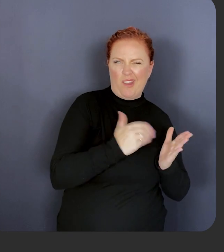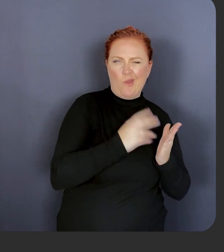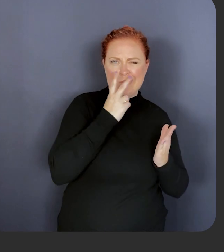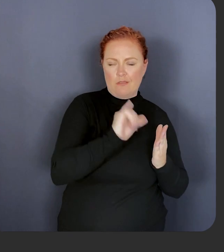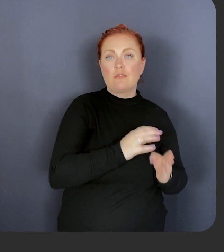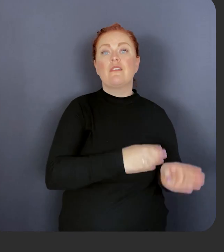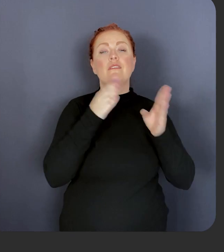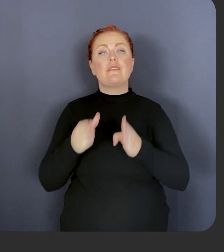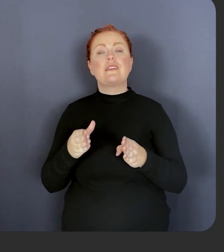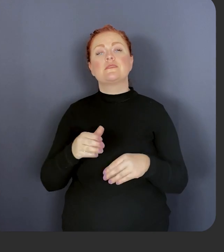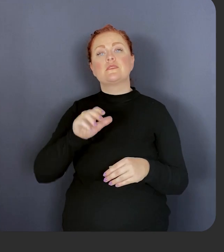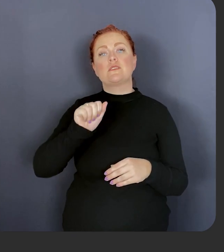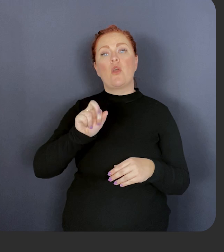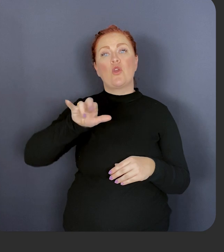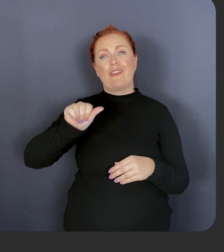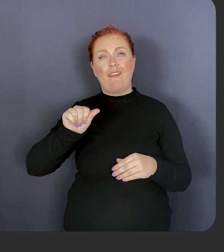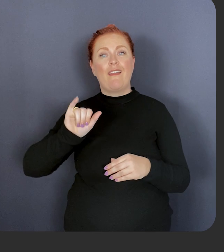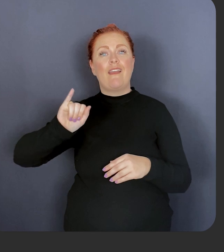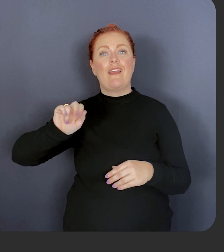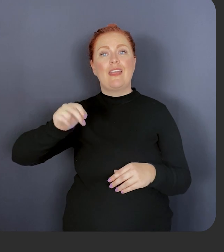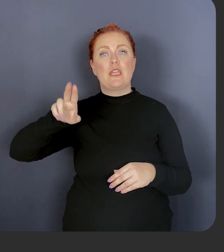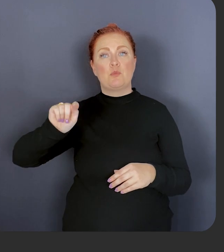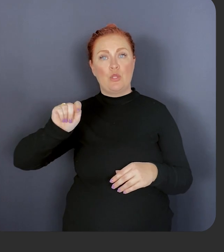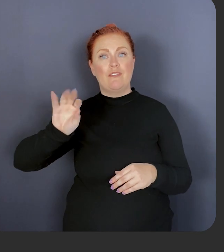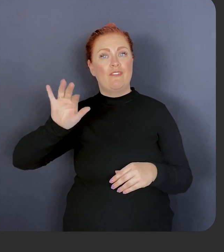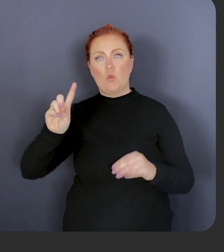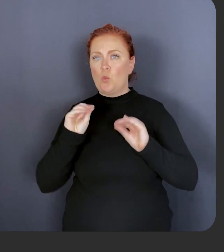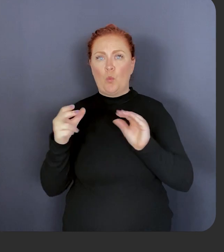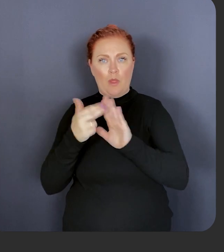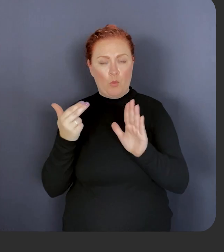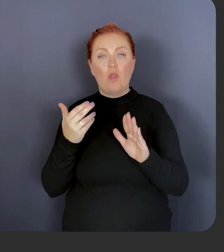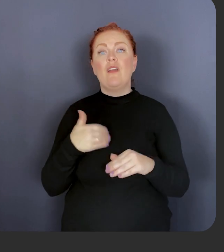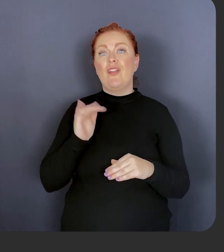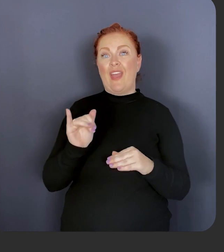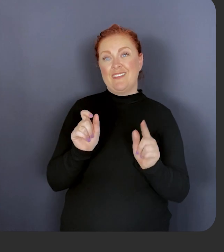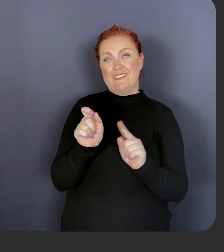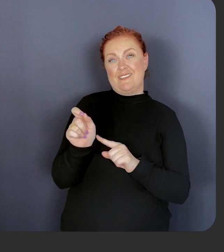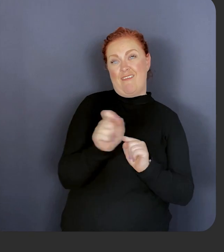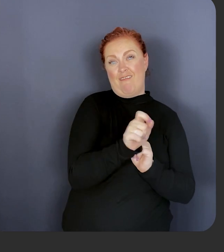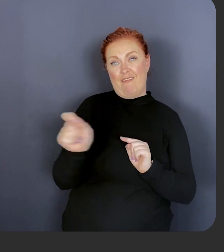And the next one is ARIA input field does not have a label. So this slider that's deciding how many dumplings I want--